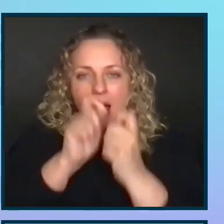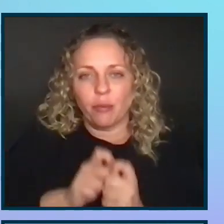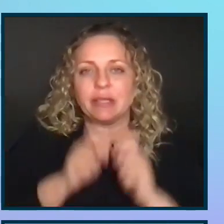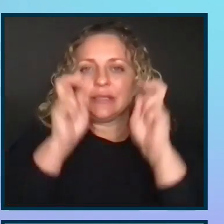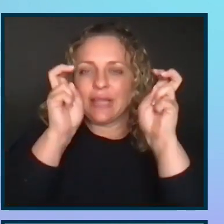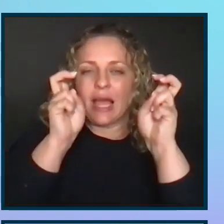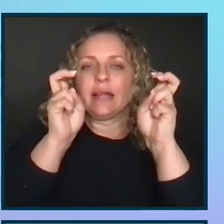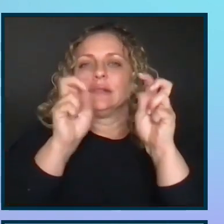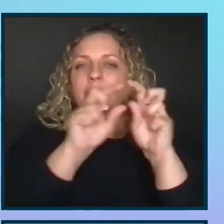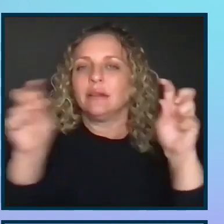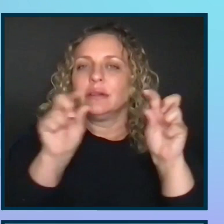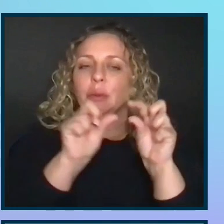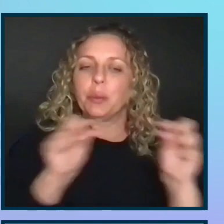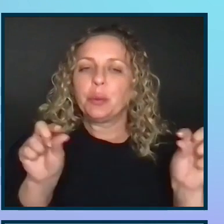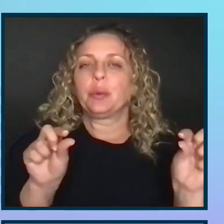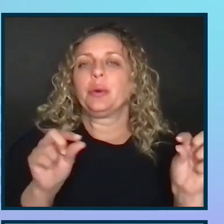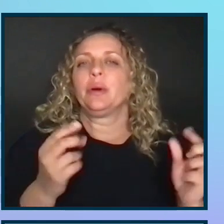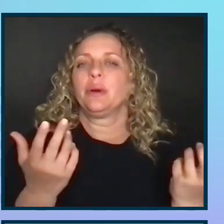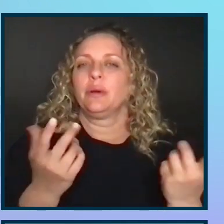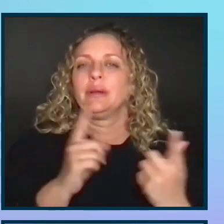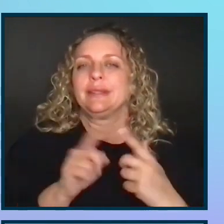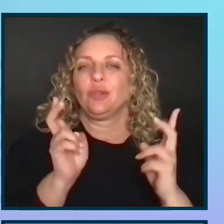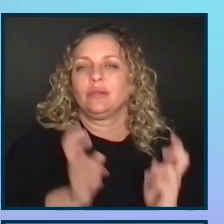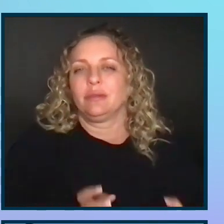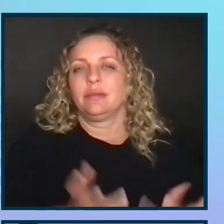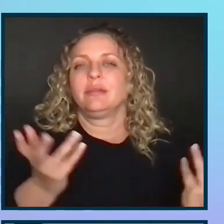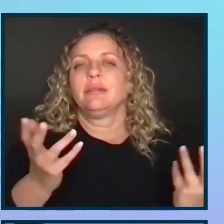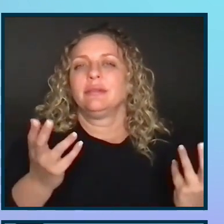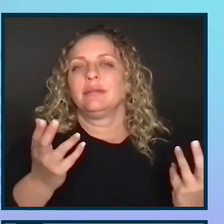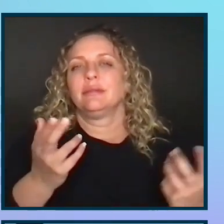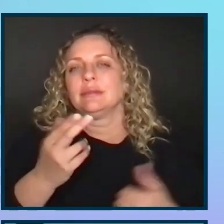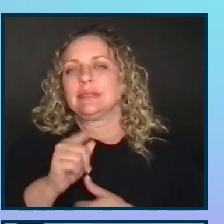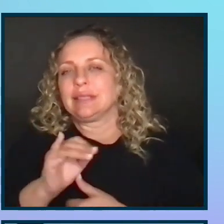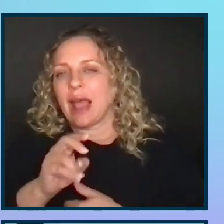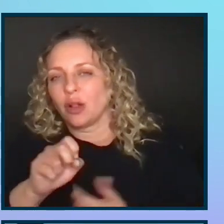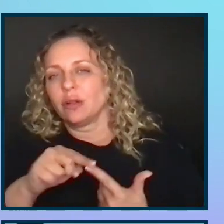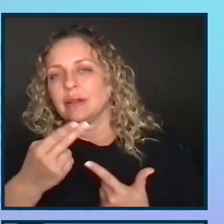headers sub-headers so that it was really hard for user, especially user using assisted technologies